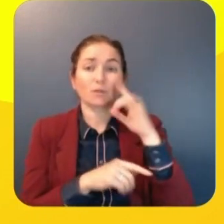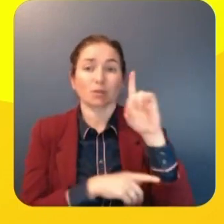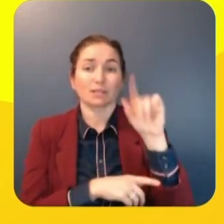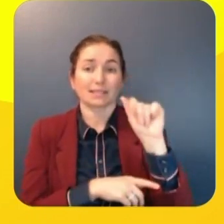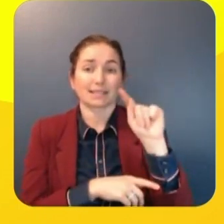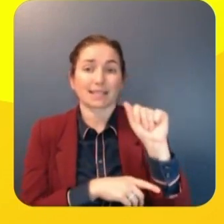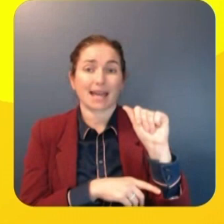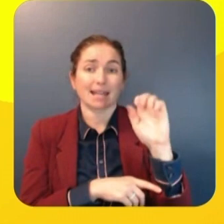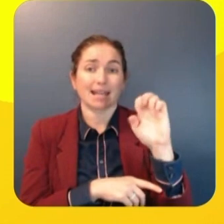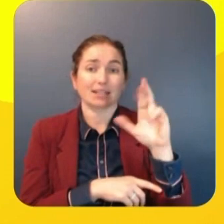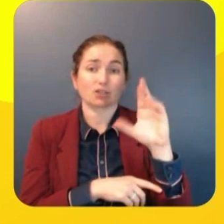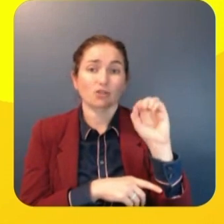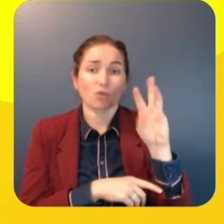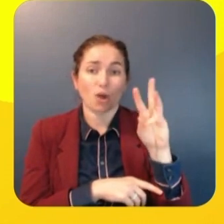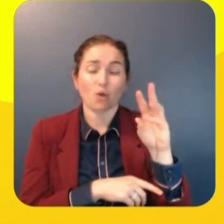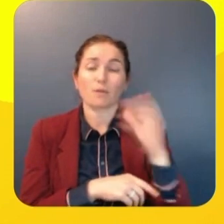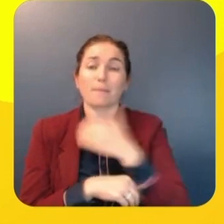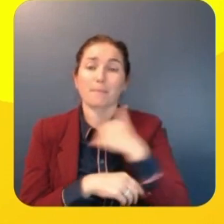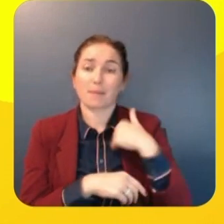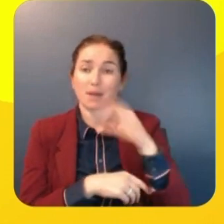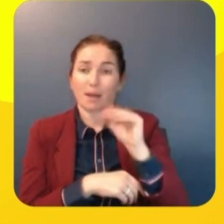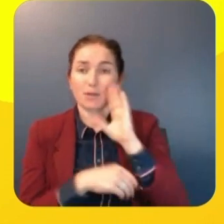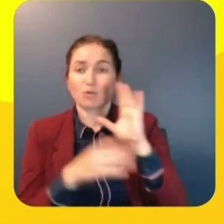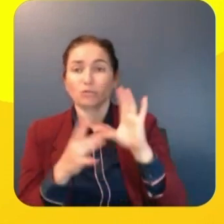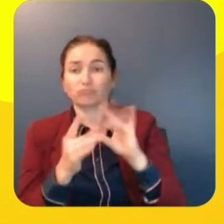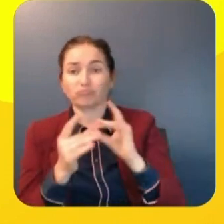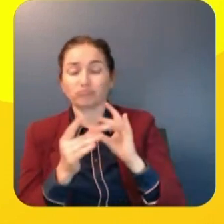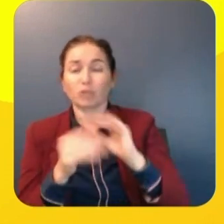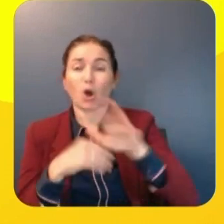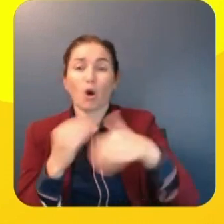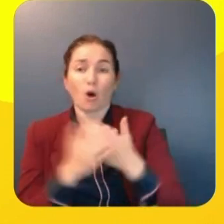companies will share all of their demographic data, all of it,